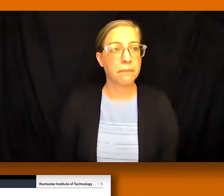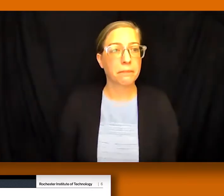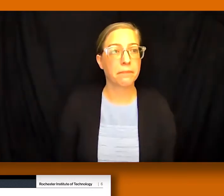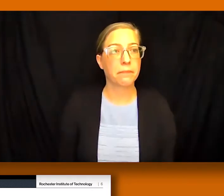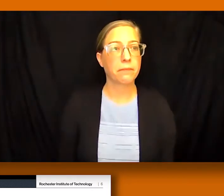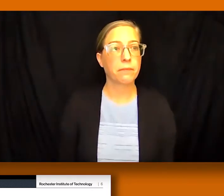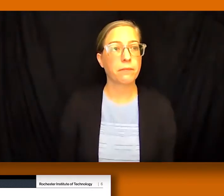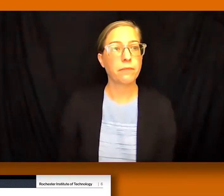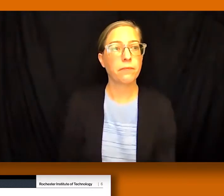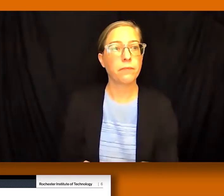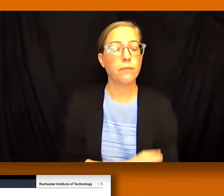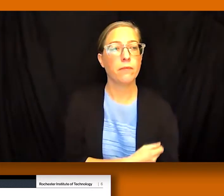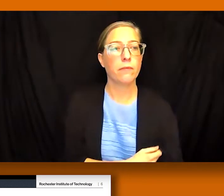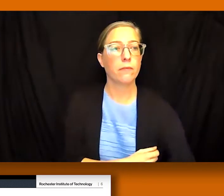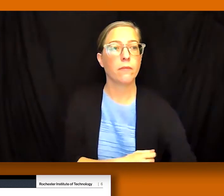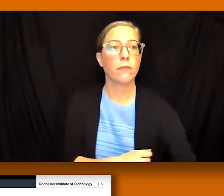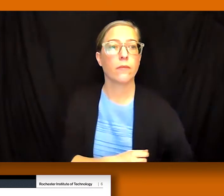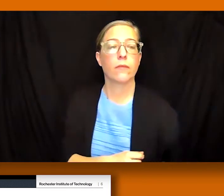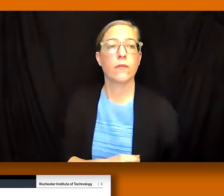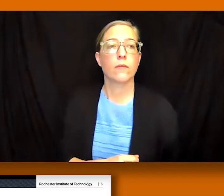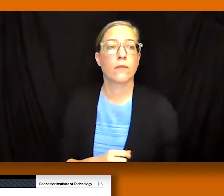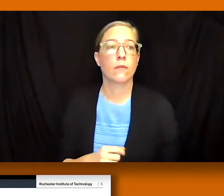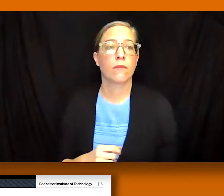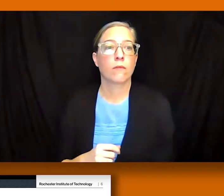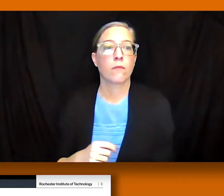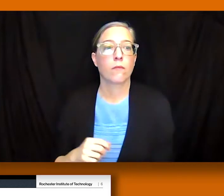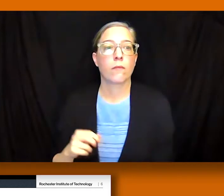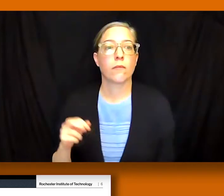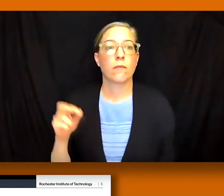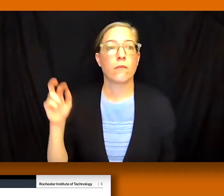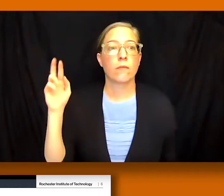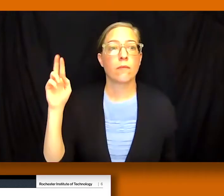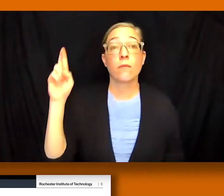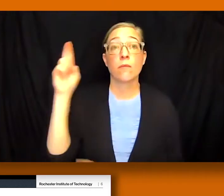RIT doesn't propose faculty effort on an hourly basis.